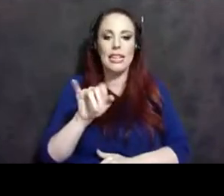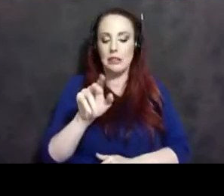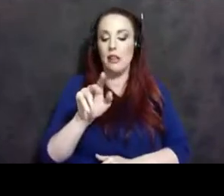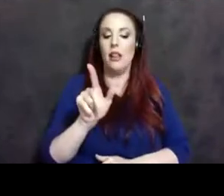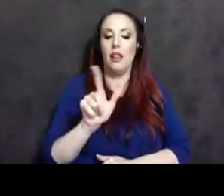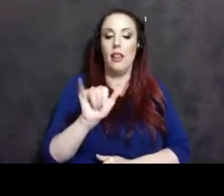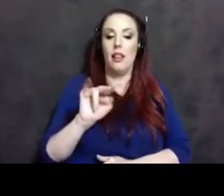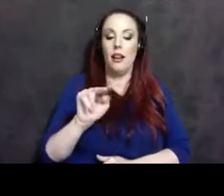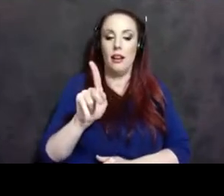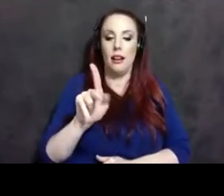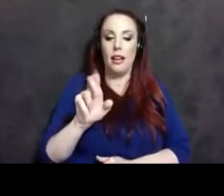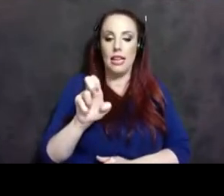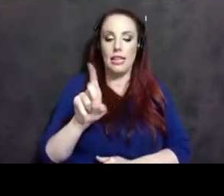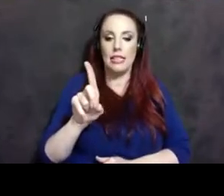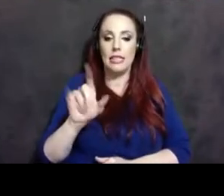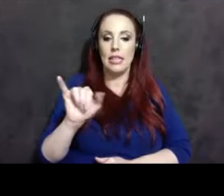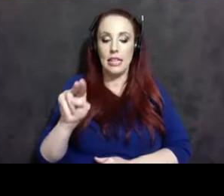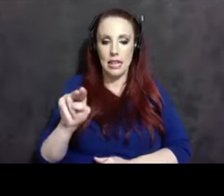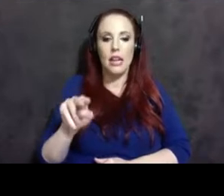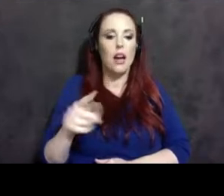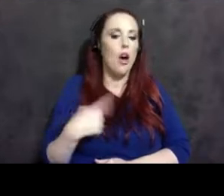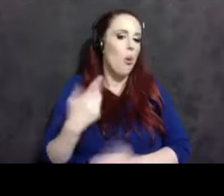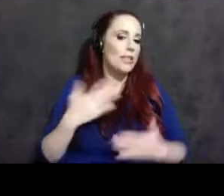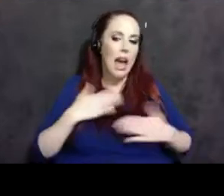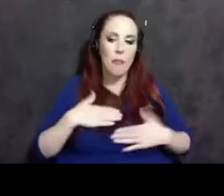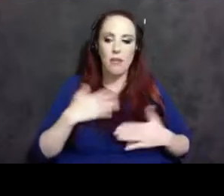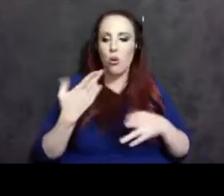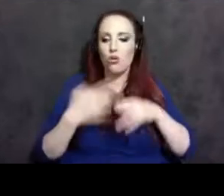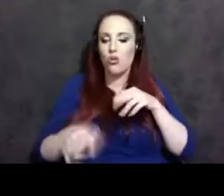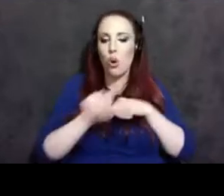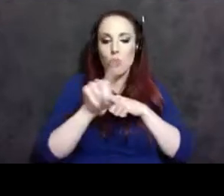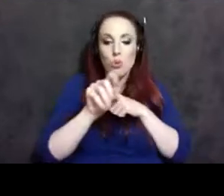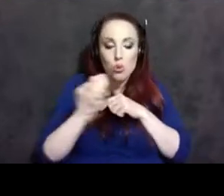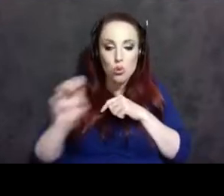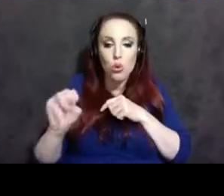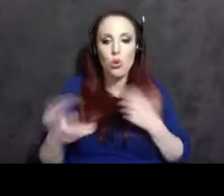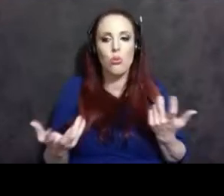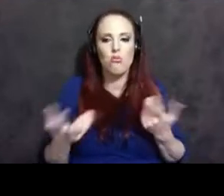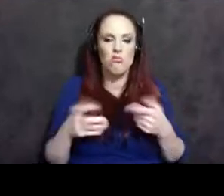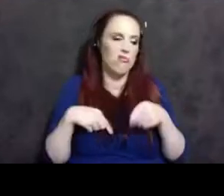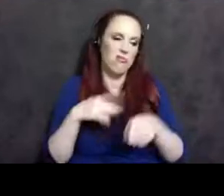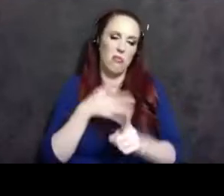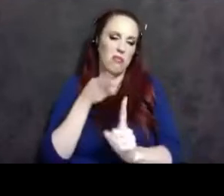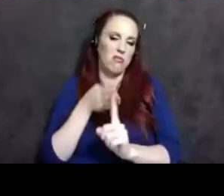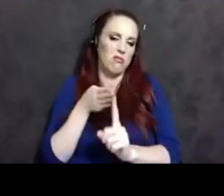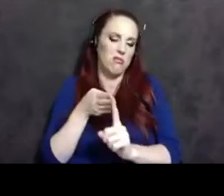people to the team, have a quick Zoom call.